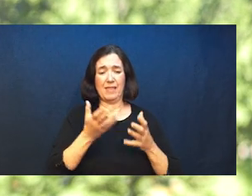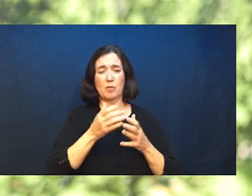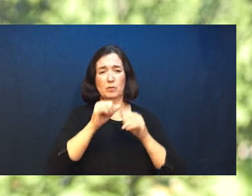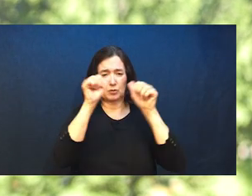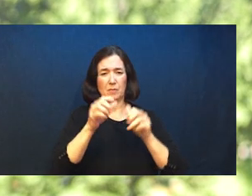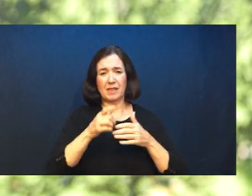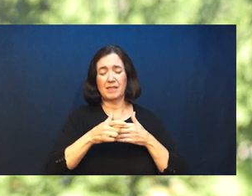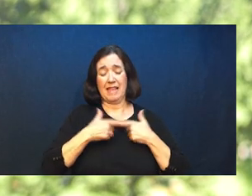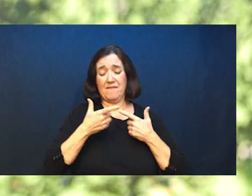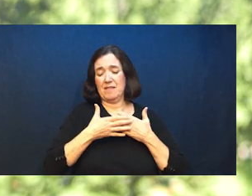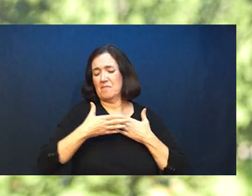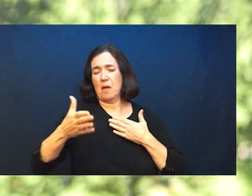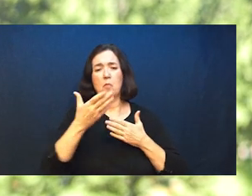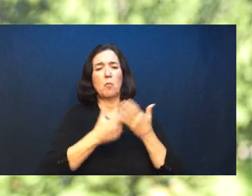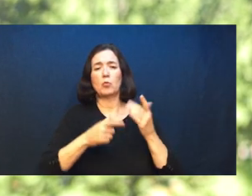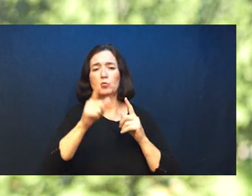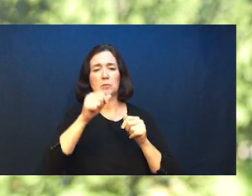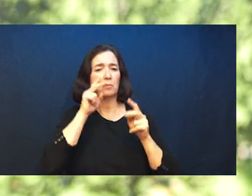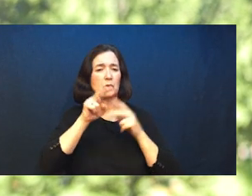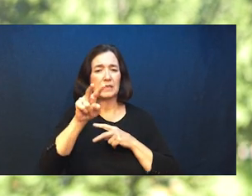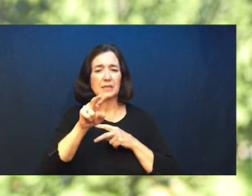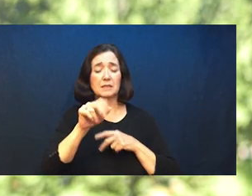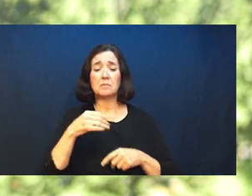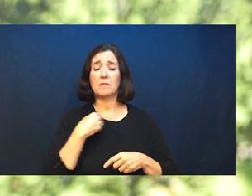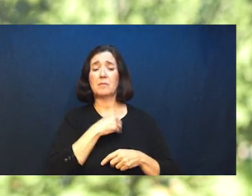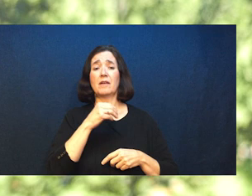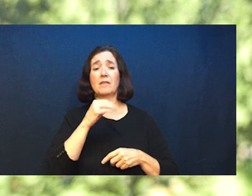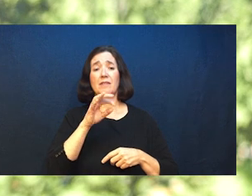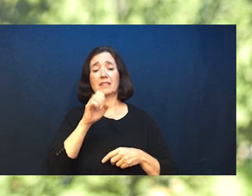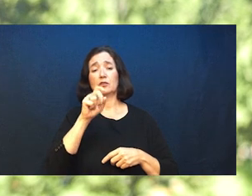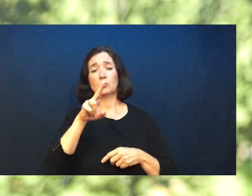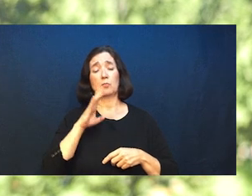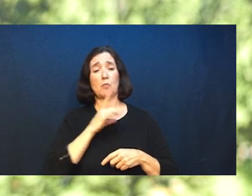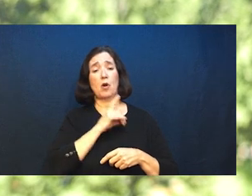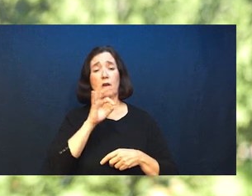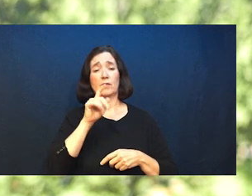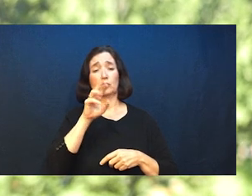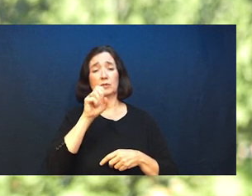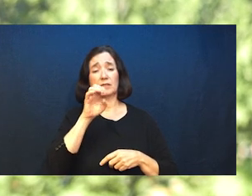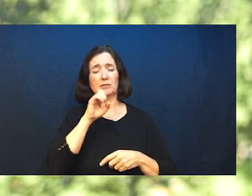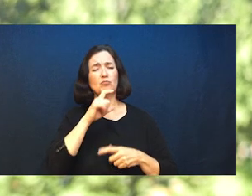and enrich your life beyond anything you could have predicted. The members of the ETSU board of trustees are proud of you,